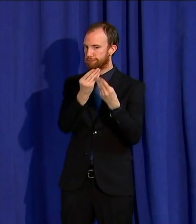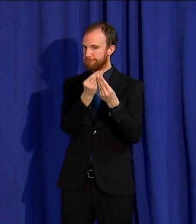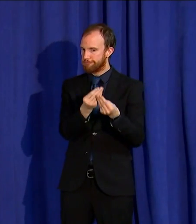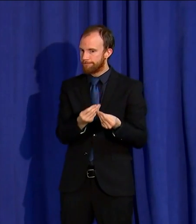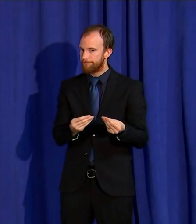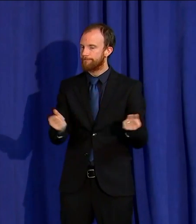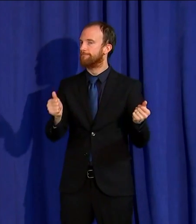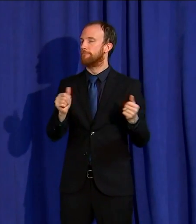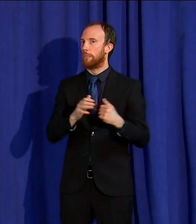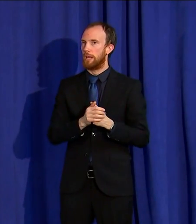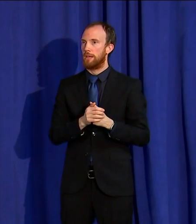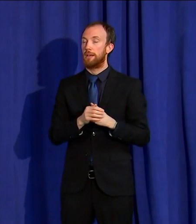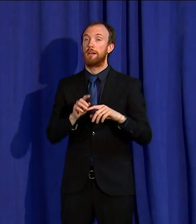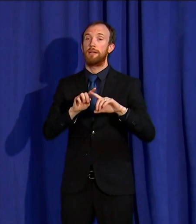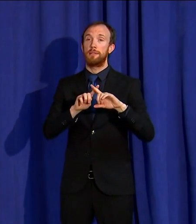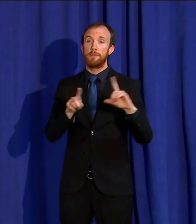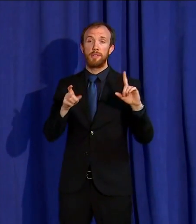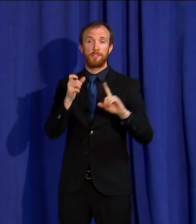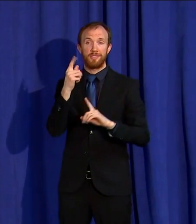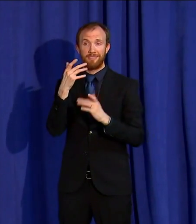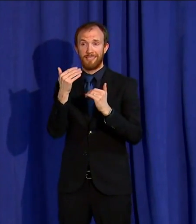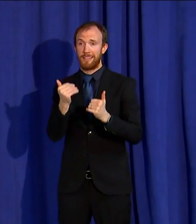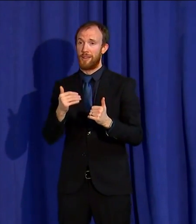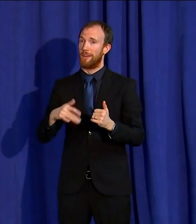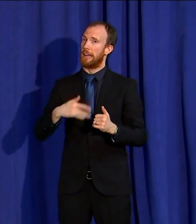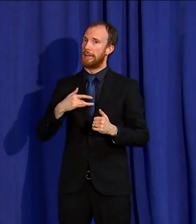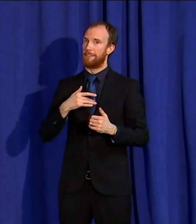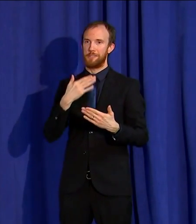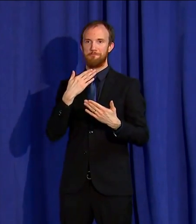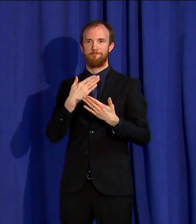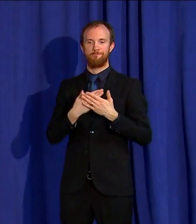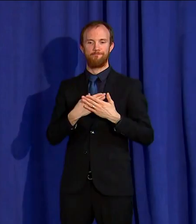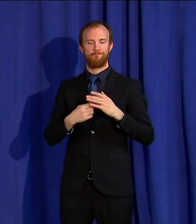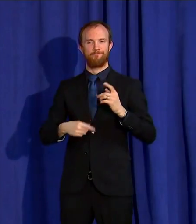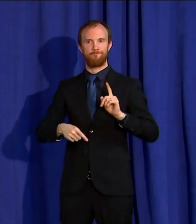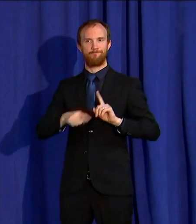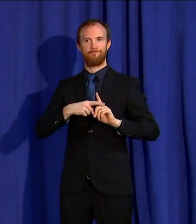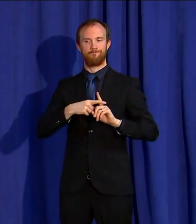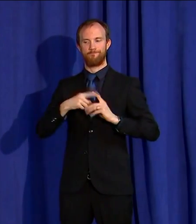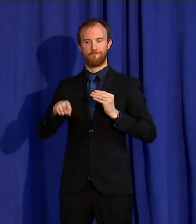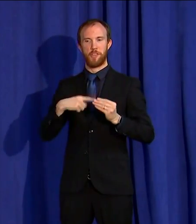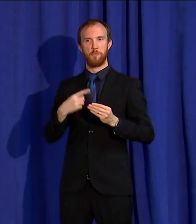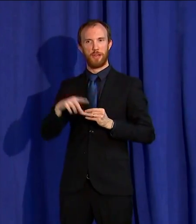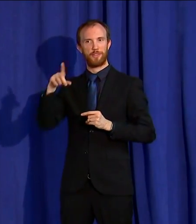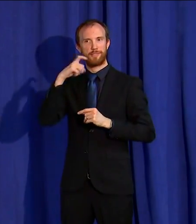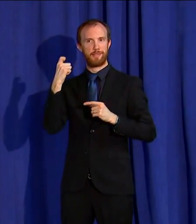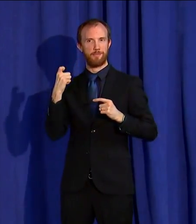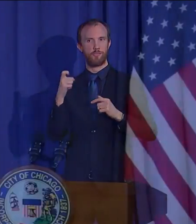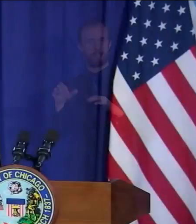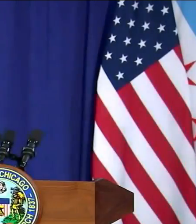CONTINGENT ON ONE VERY